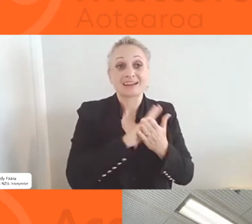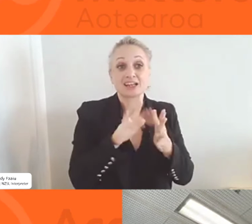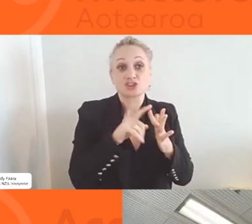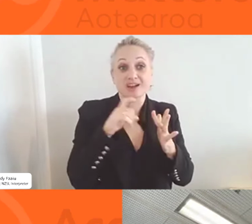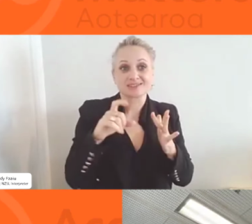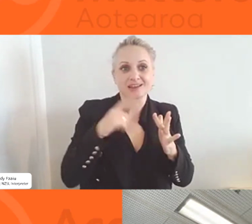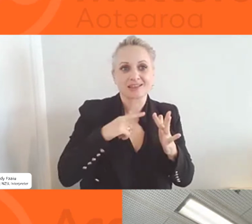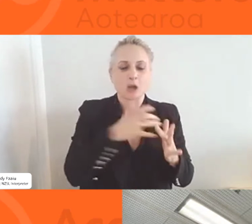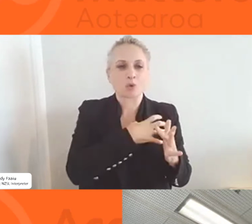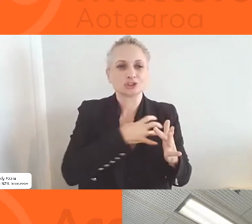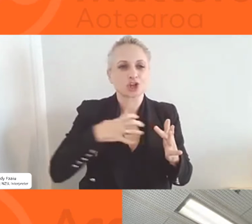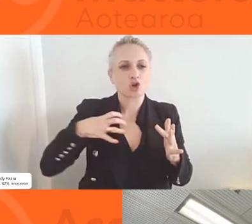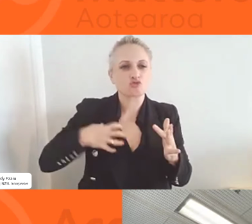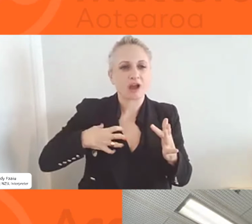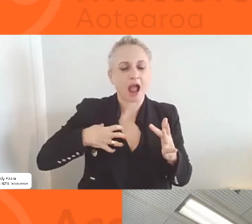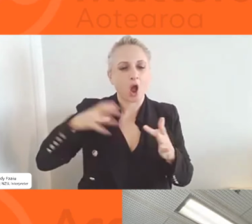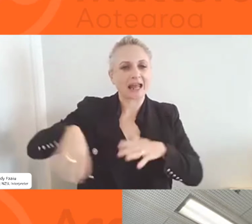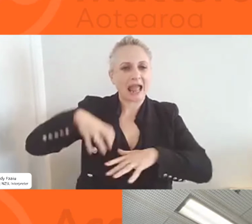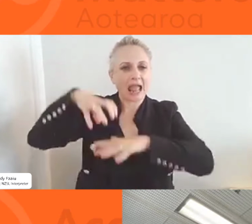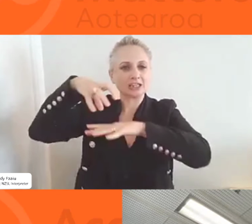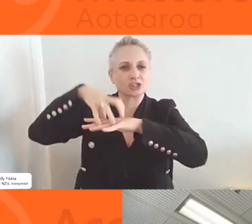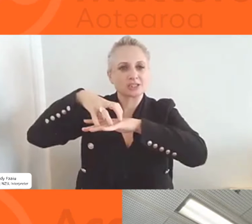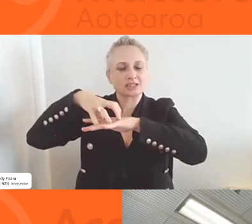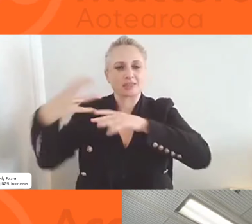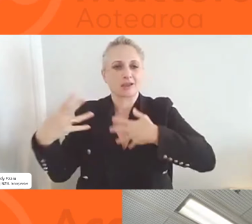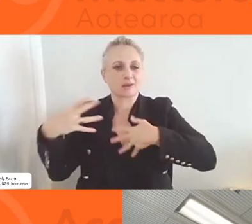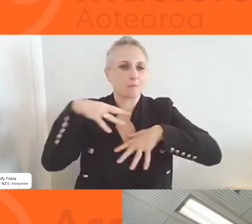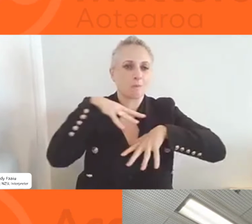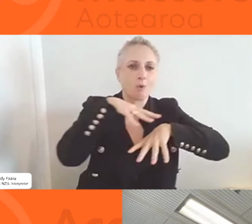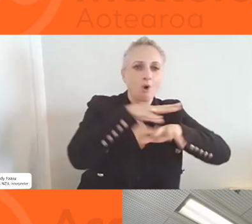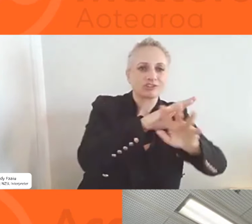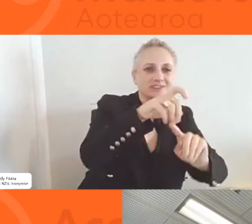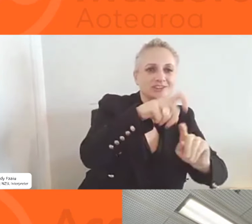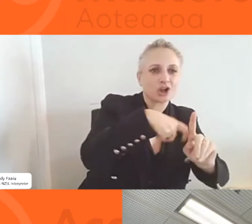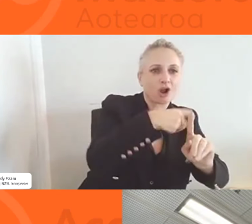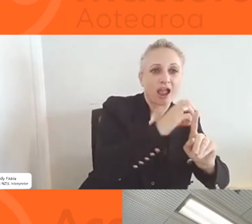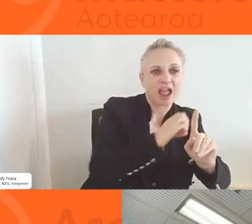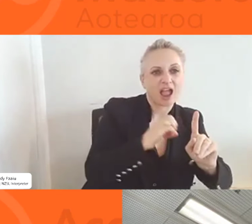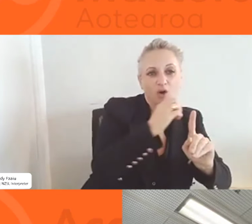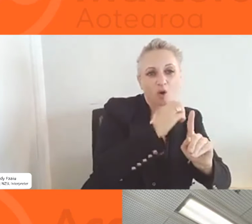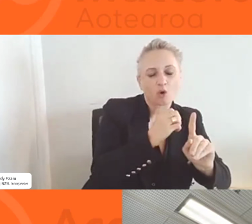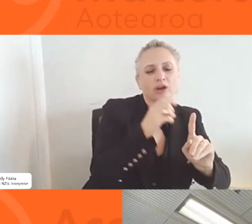Kainga Ora with Housing Corp and such like. So there's a really interesting question about the returns and all that sort of stuff